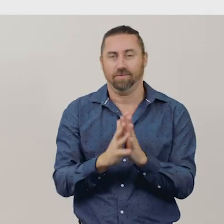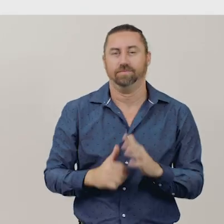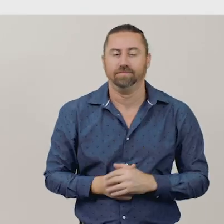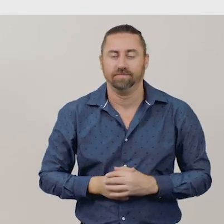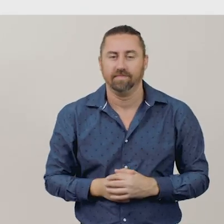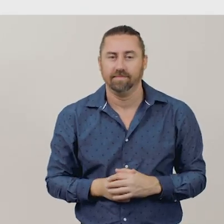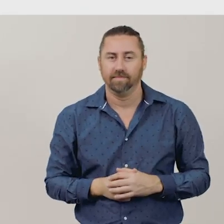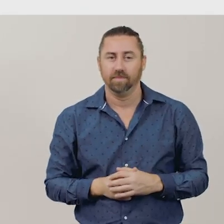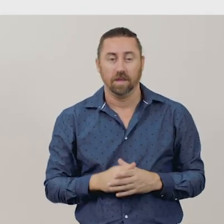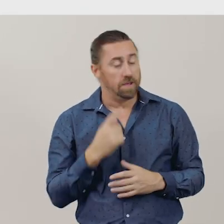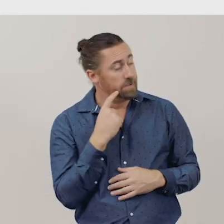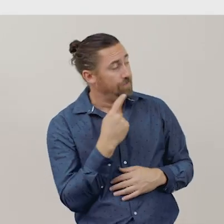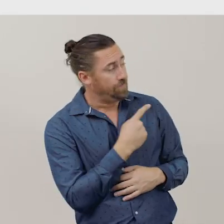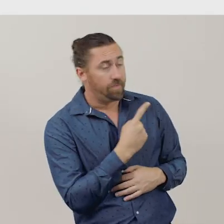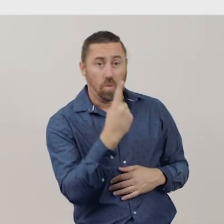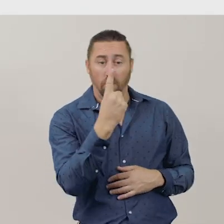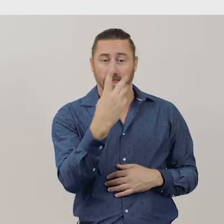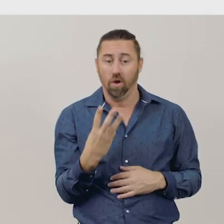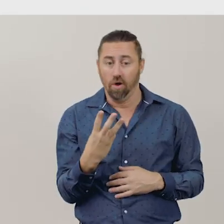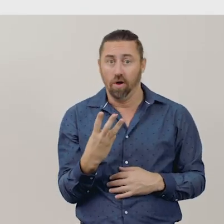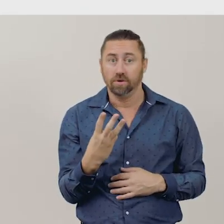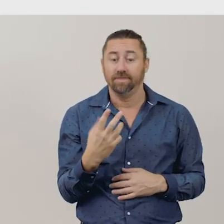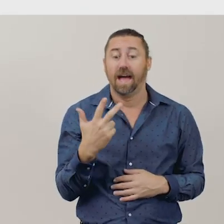One third of 18 is 6.